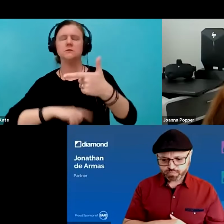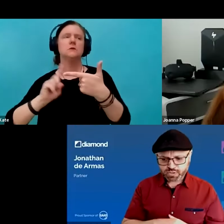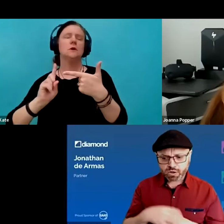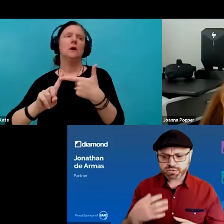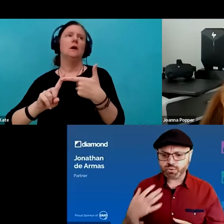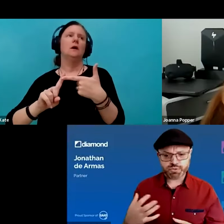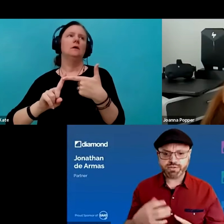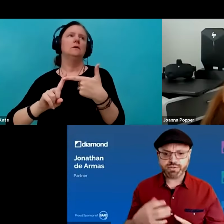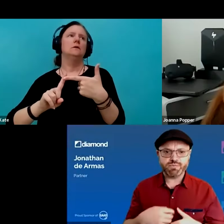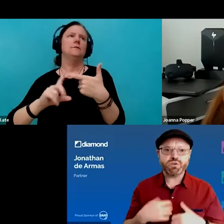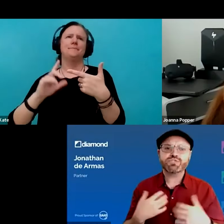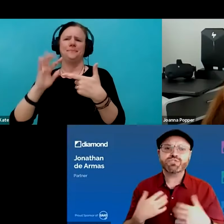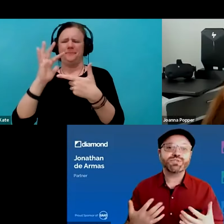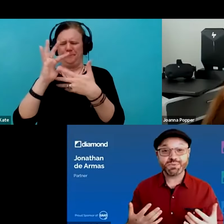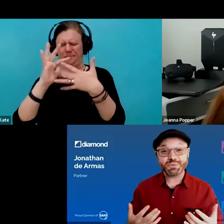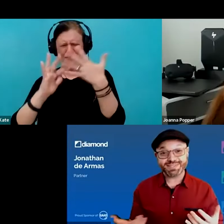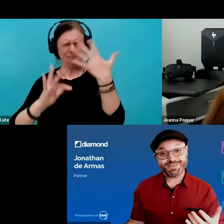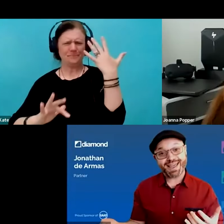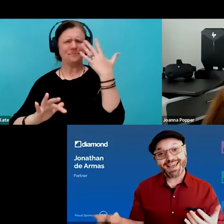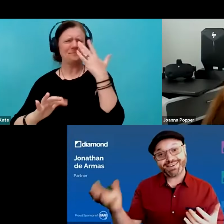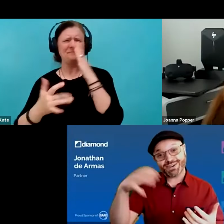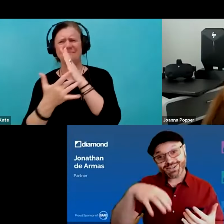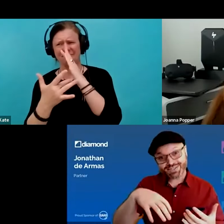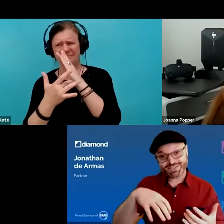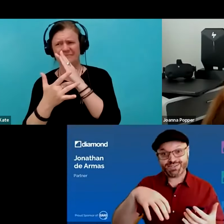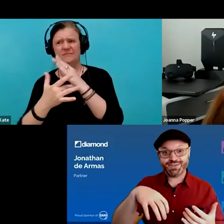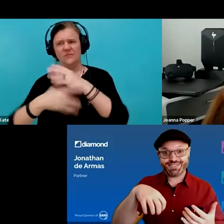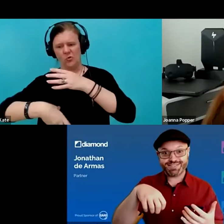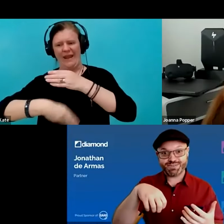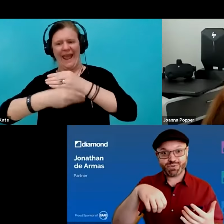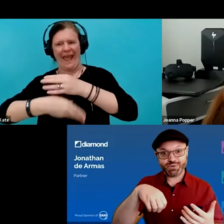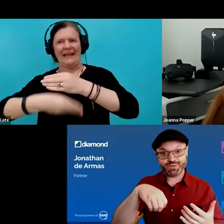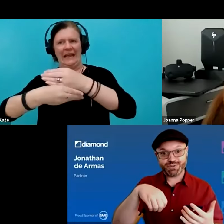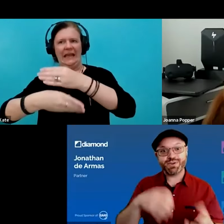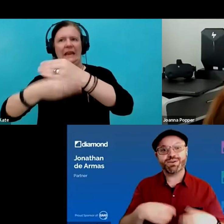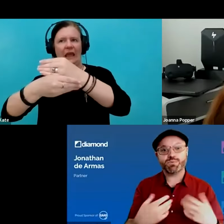All sorts of all sorts of tools that you add on to your existing computer to help